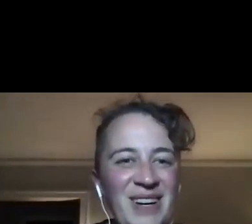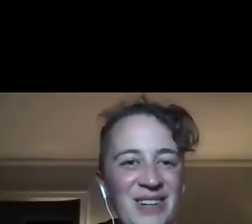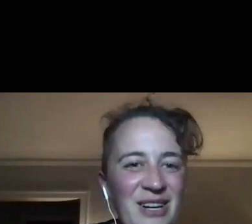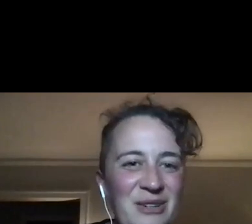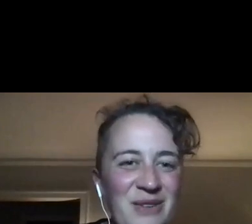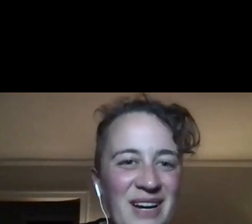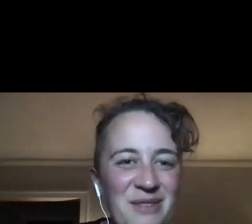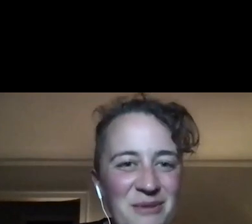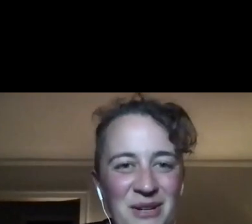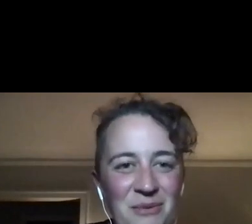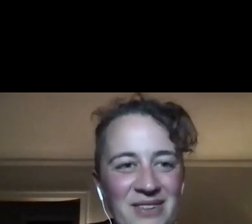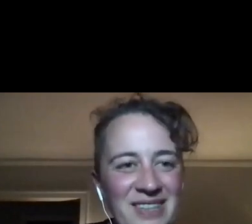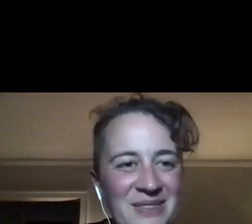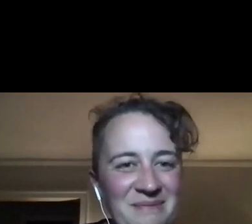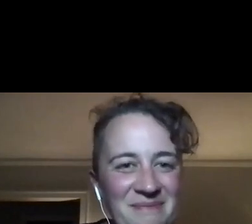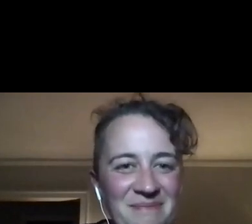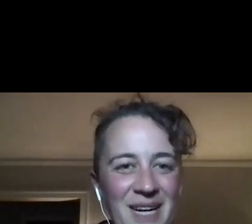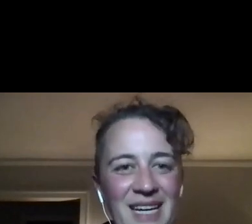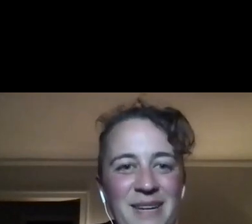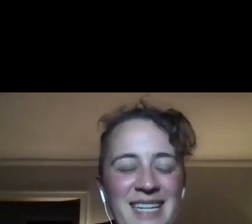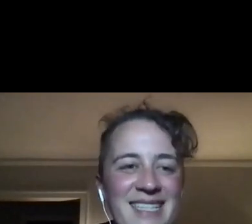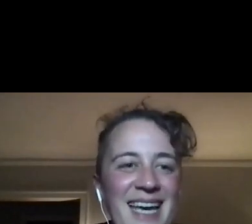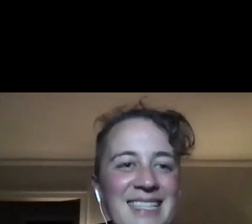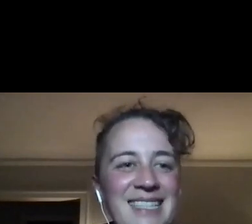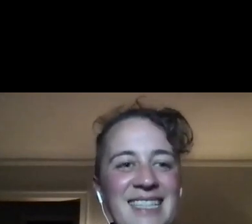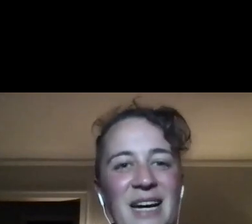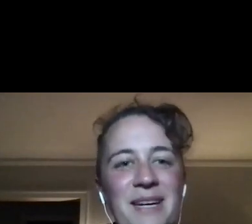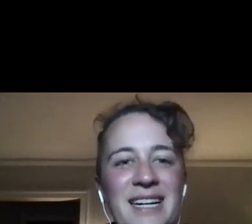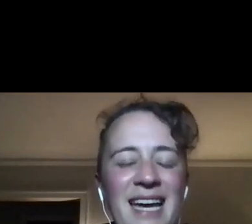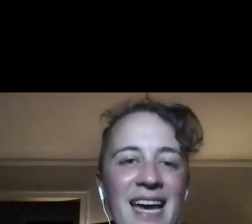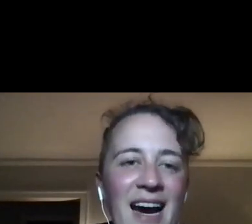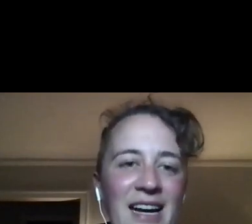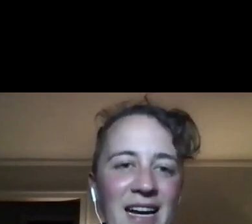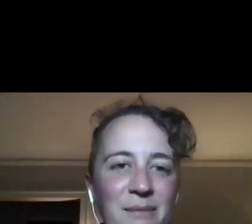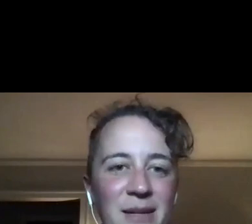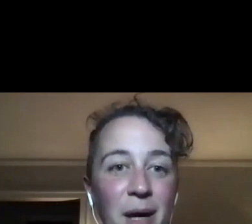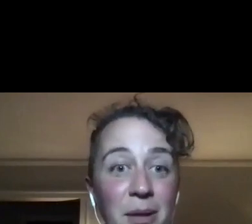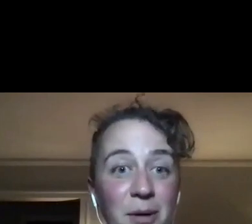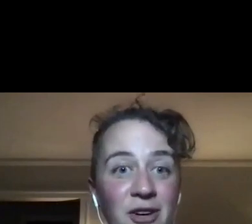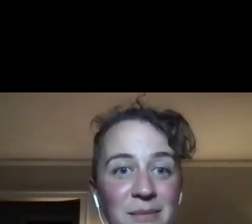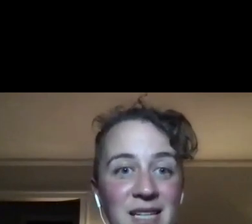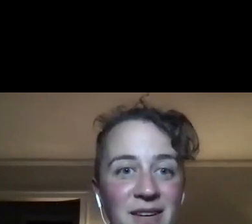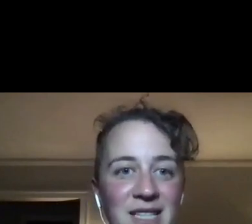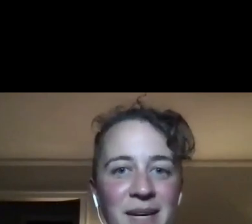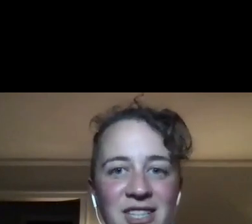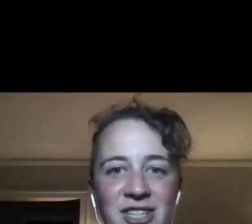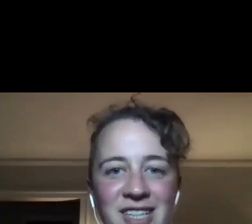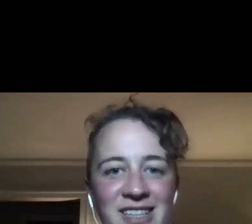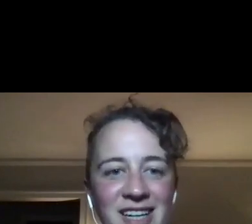Hello everyone, welcome. My name is Cassidy Dimon. I am the public programs and events manager here